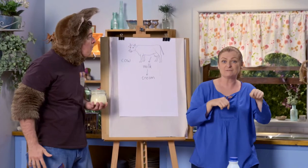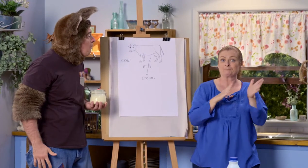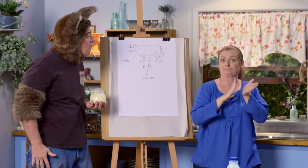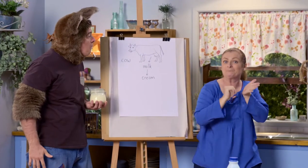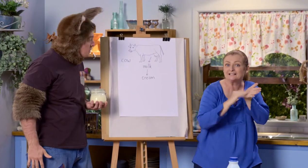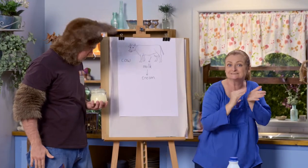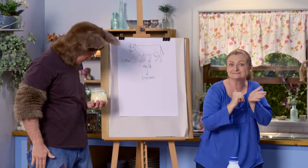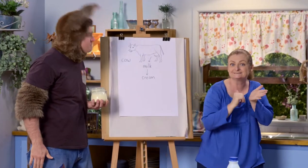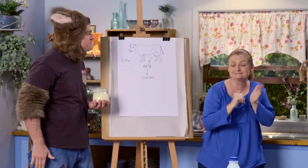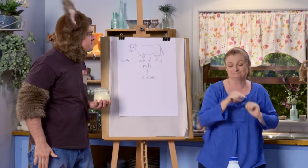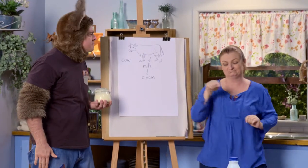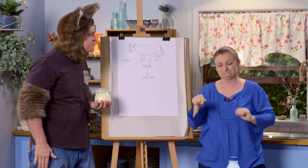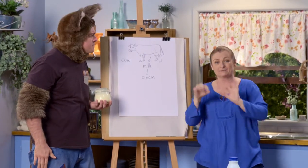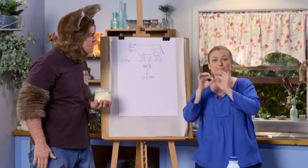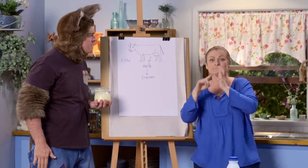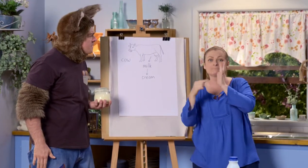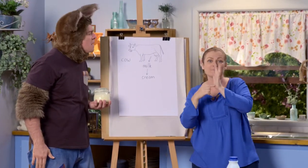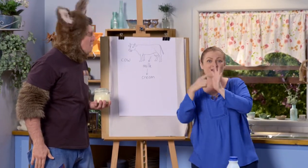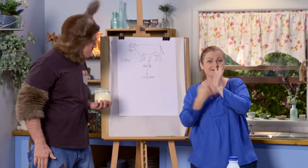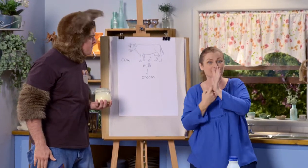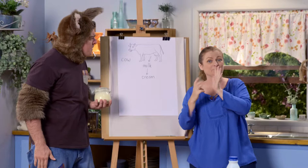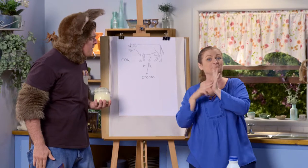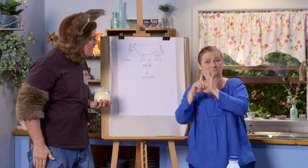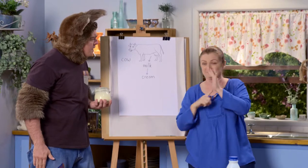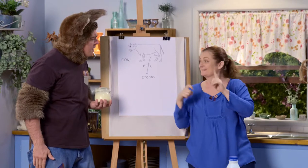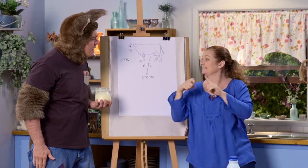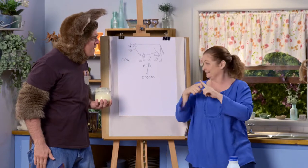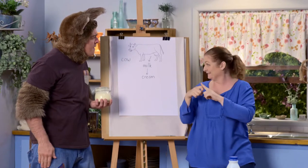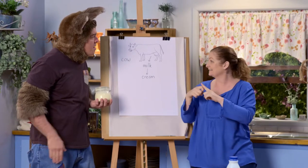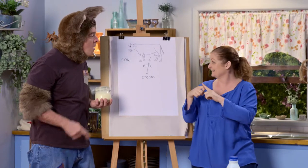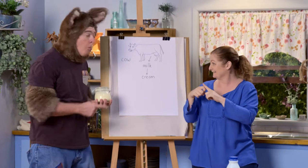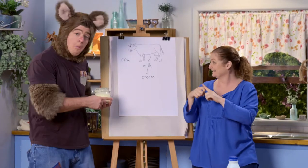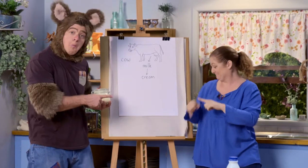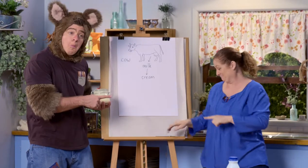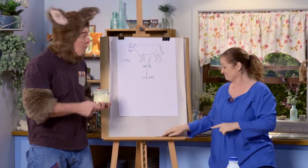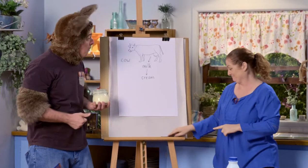There's butter... OK. ..and there's buttermilk. Oh.